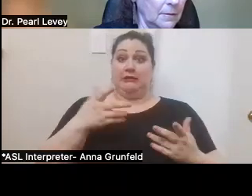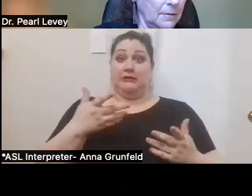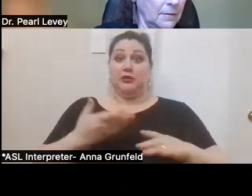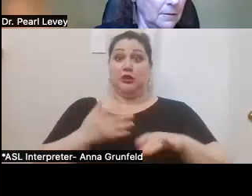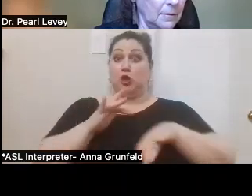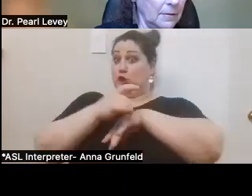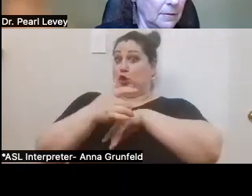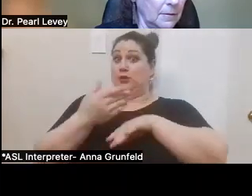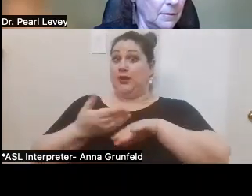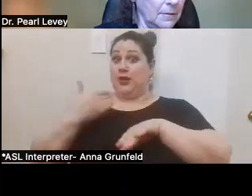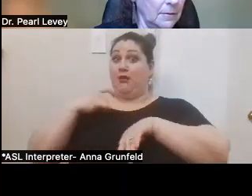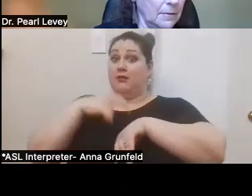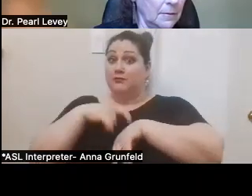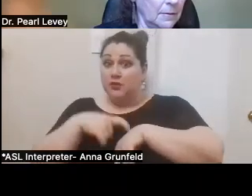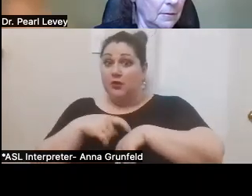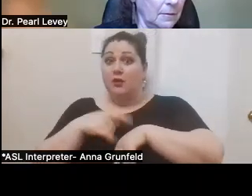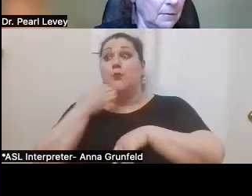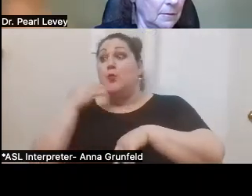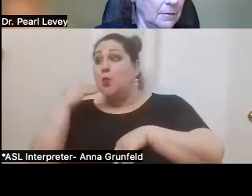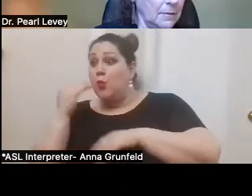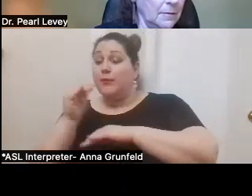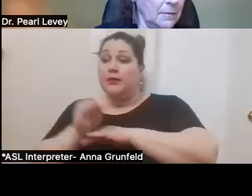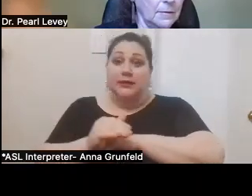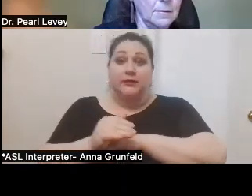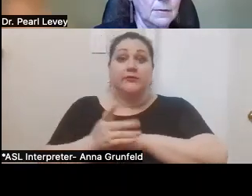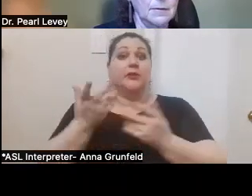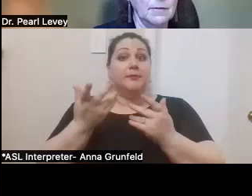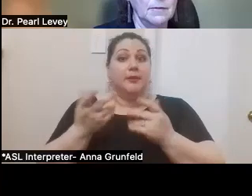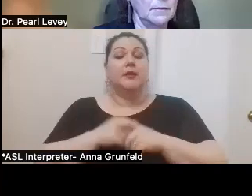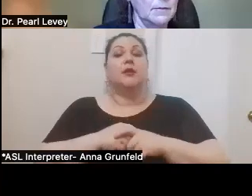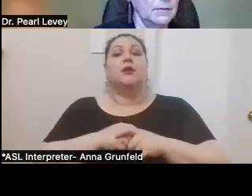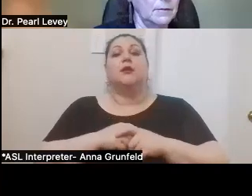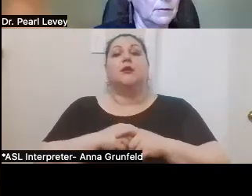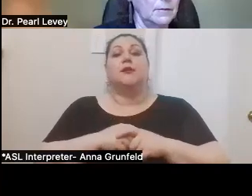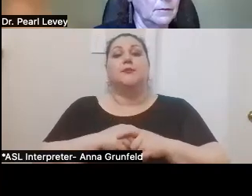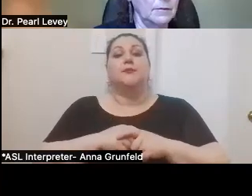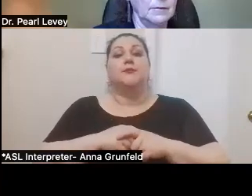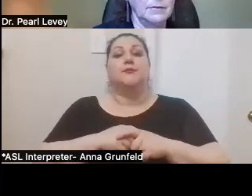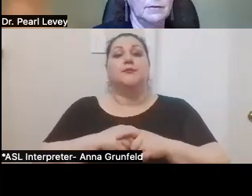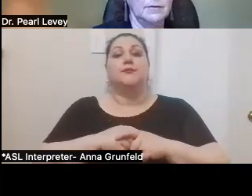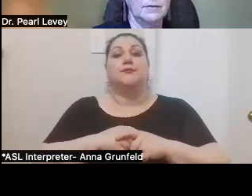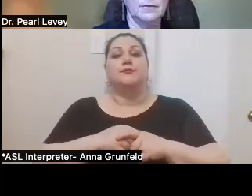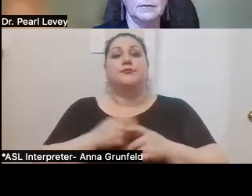and reviewing clinical notes and that would then also enable more time to carry out a task.